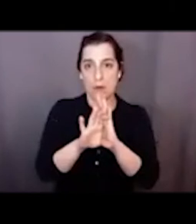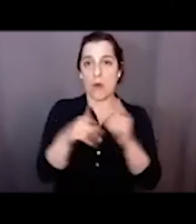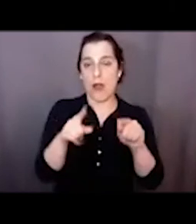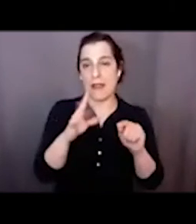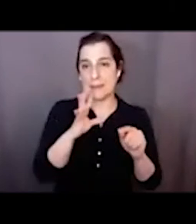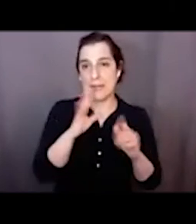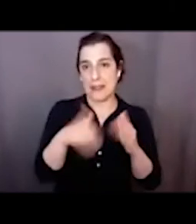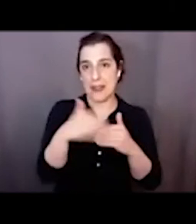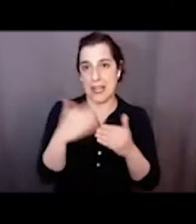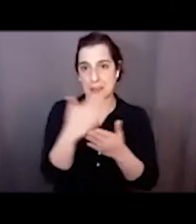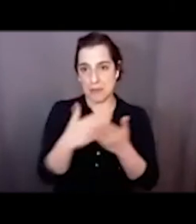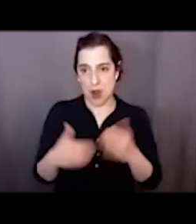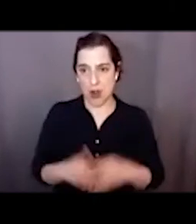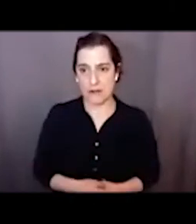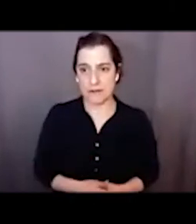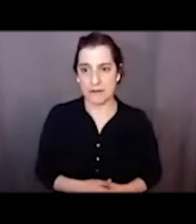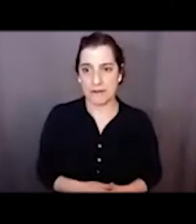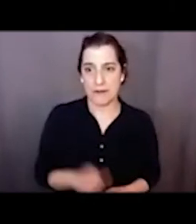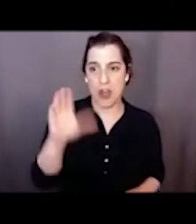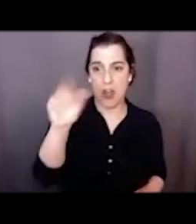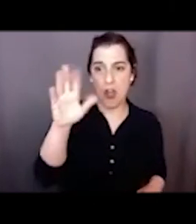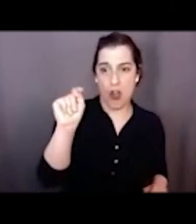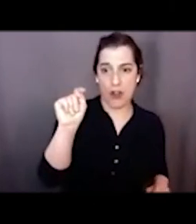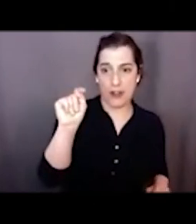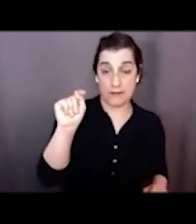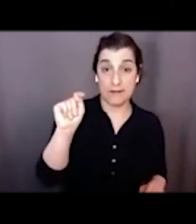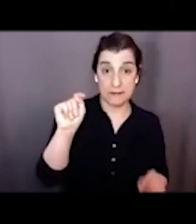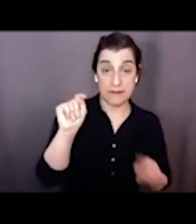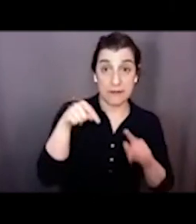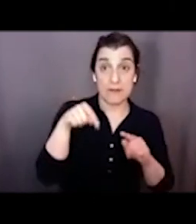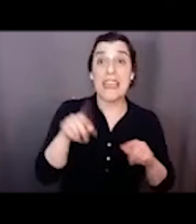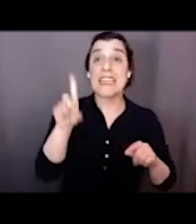So are de-centralized networks inherently liberating and empowering?